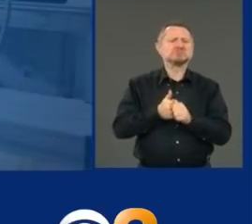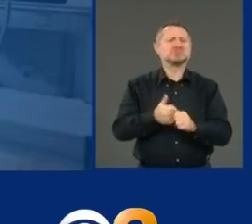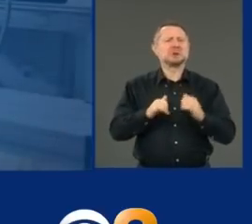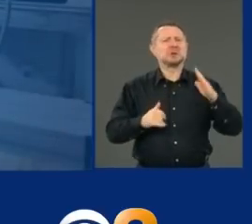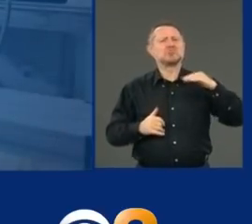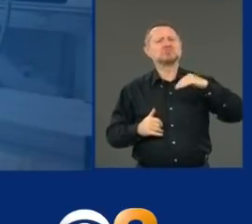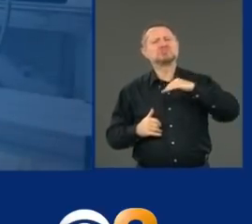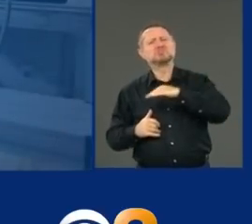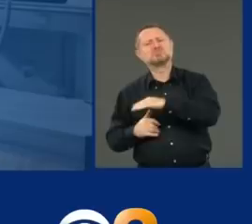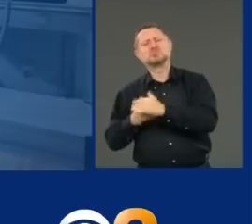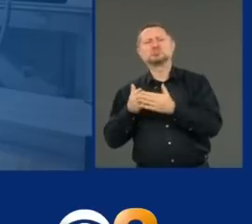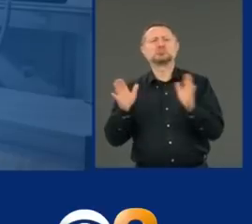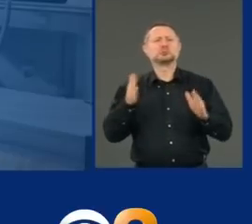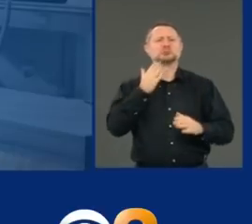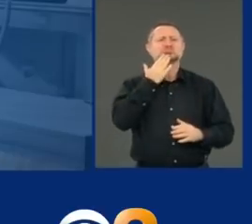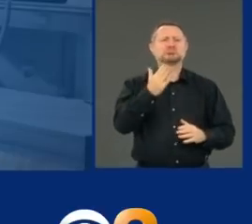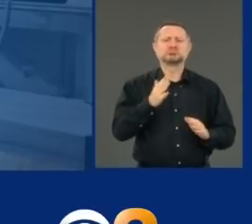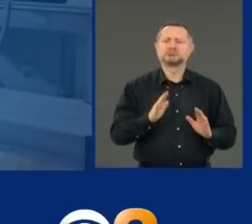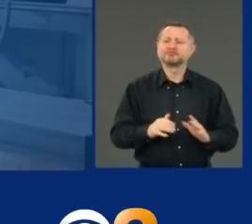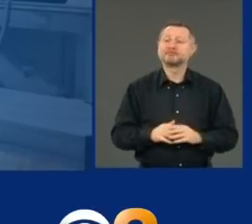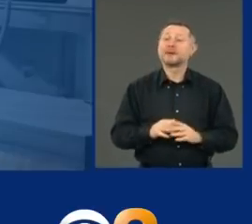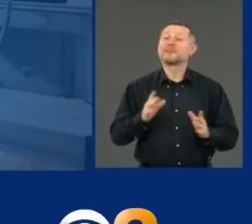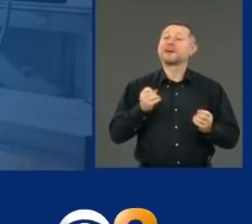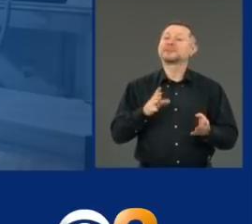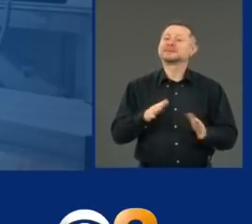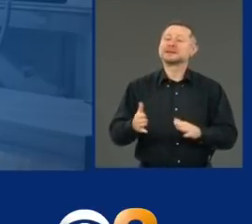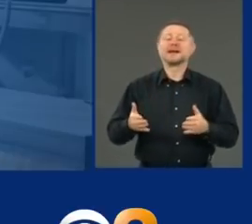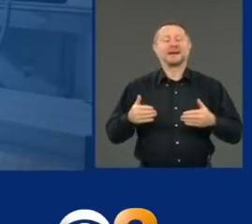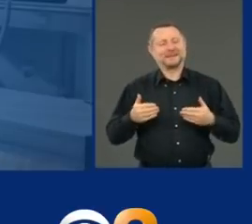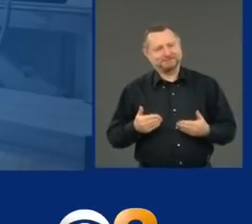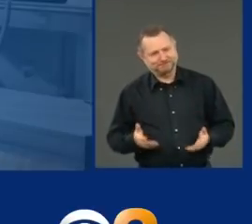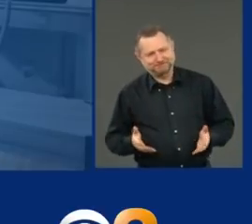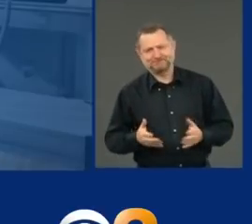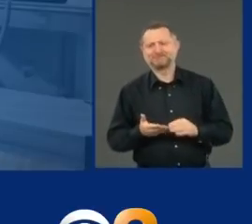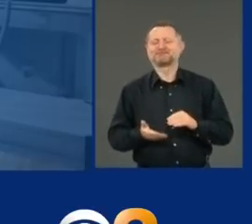THE INTIMATIONS ARE DOWN. THE NEW CASES ARE UP ON AVERAGE